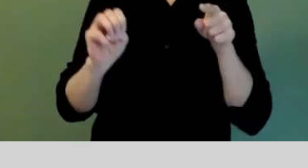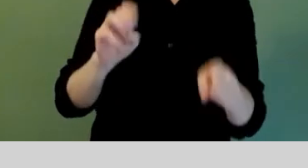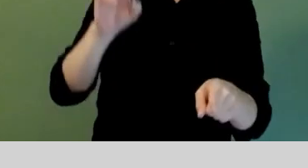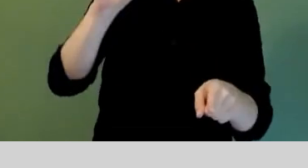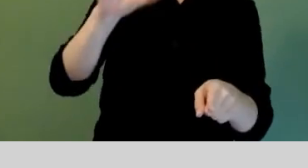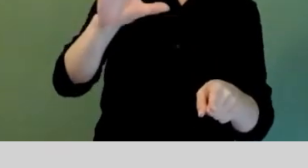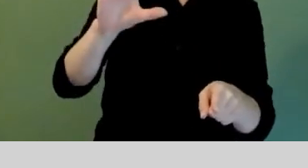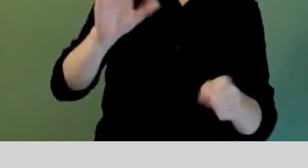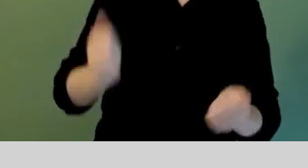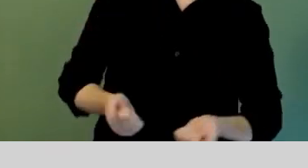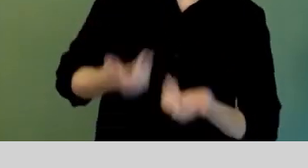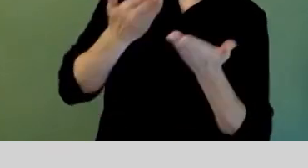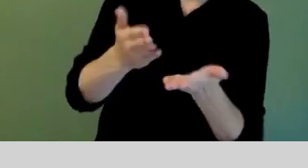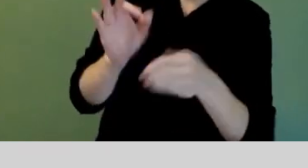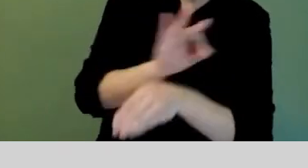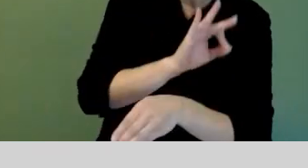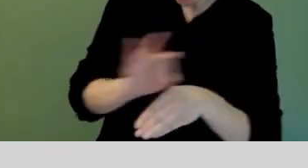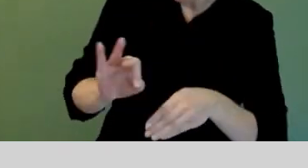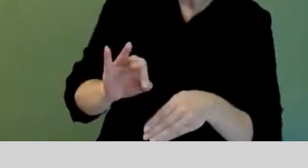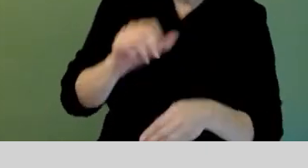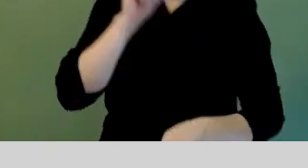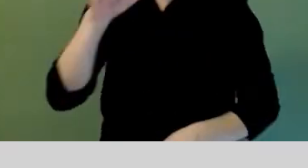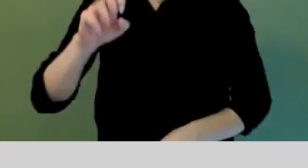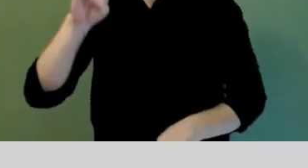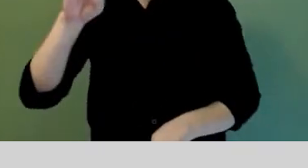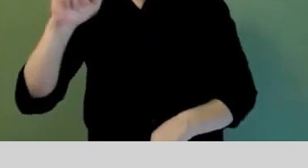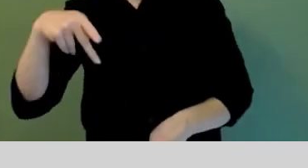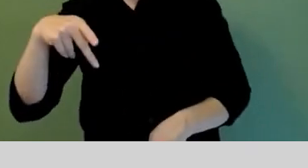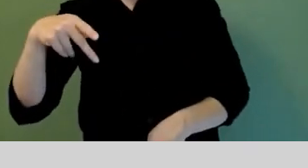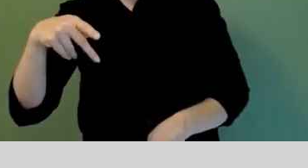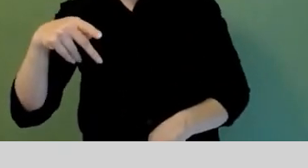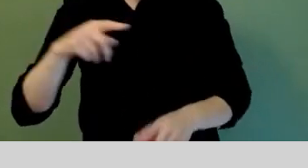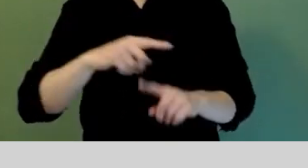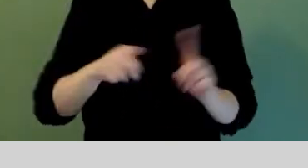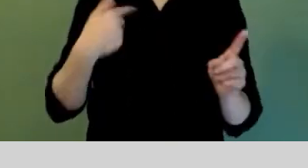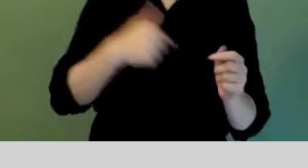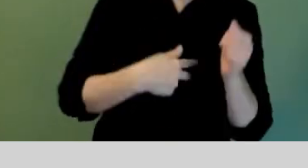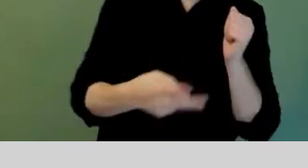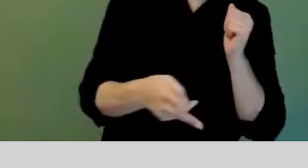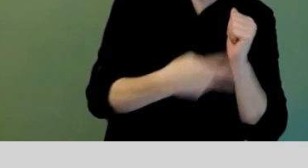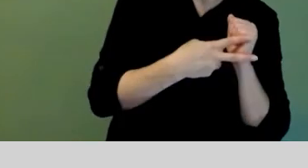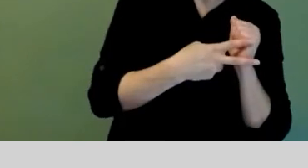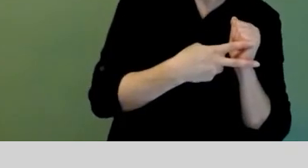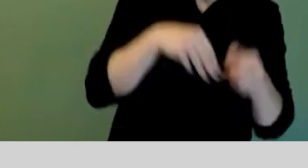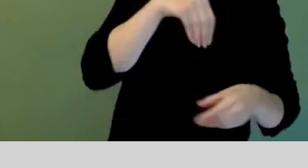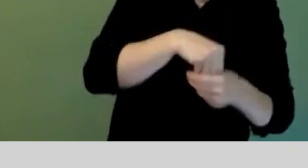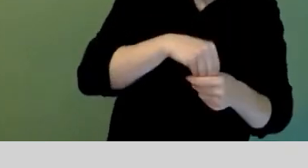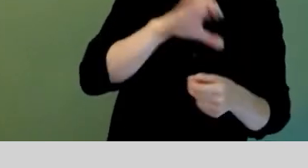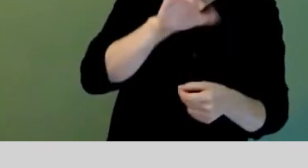We don't need to wrap it in anything. But we do store it for safe keeping inside the code registry